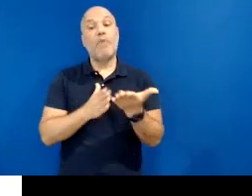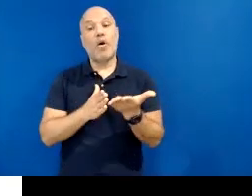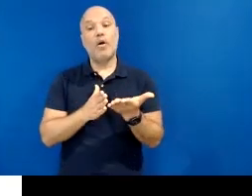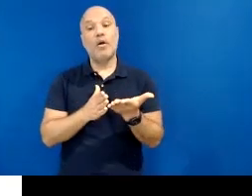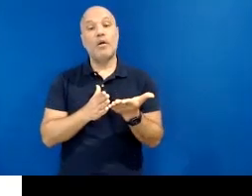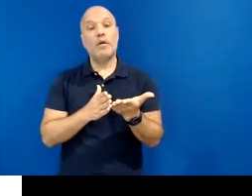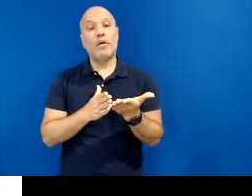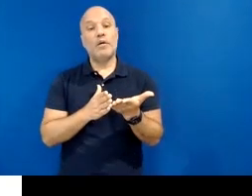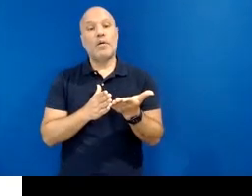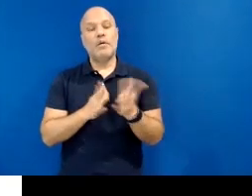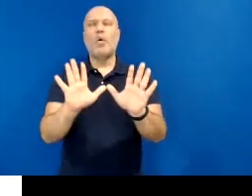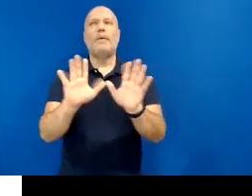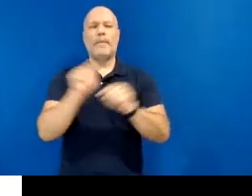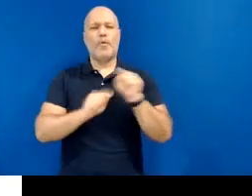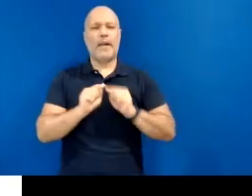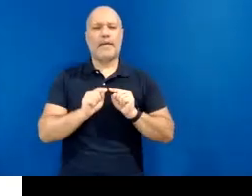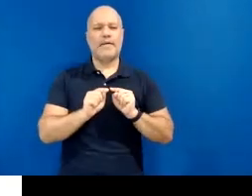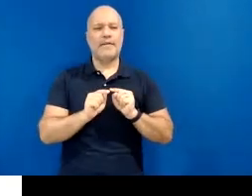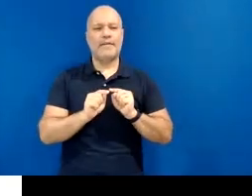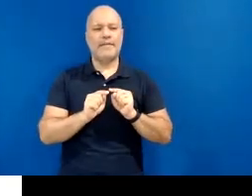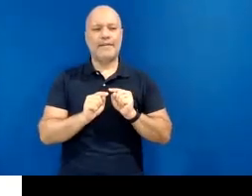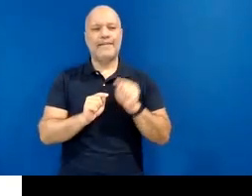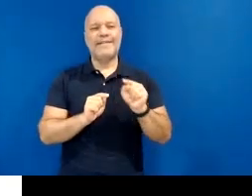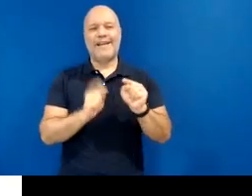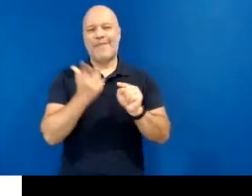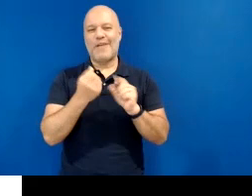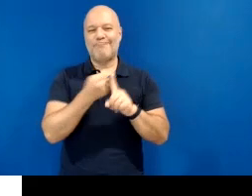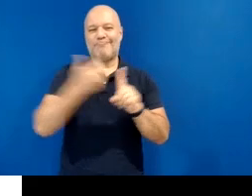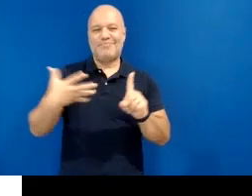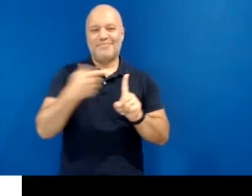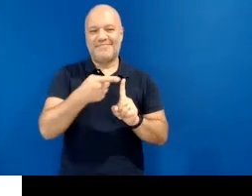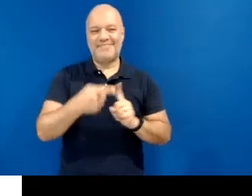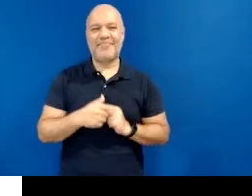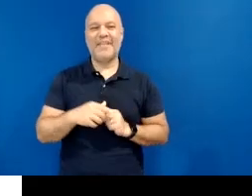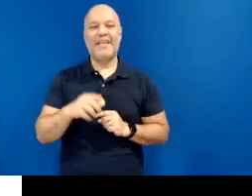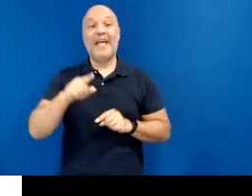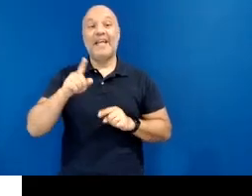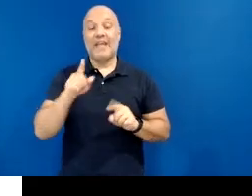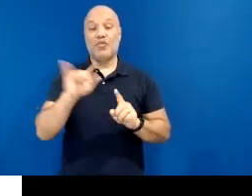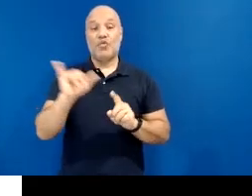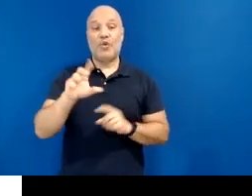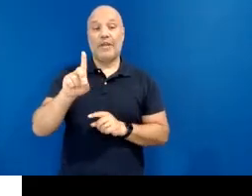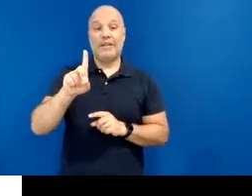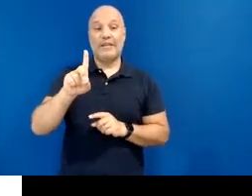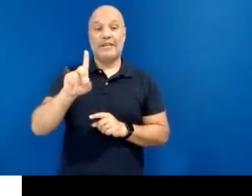And let me just let me just go back to this for a little bit. Diversity, inclusion and equity, right?